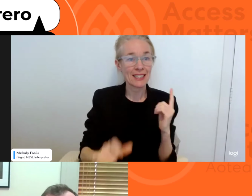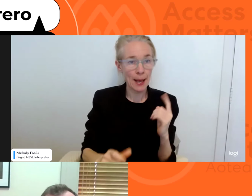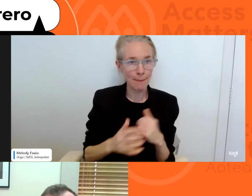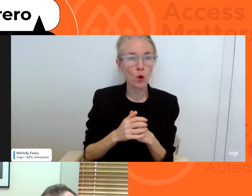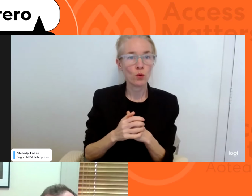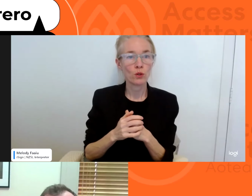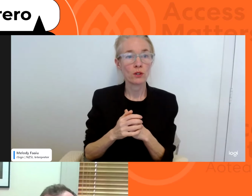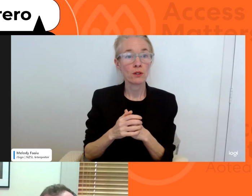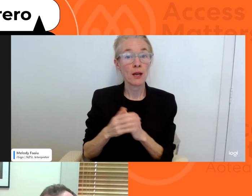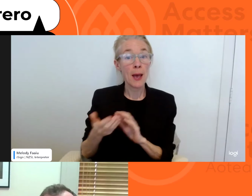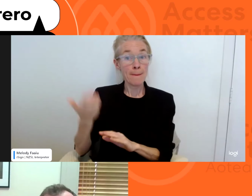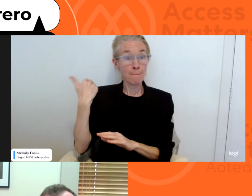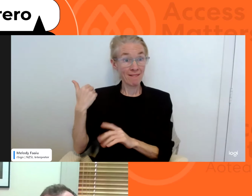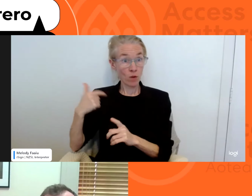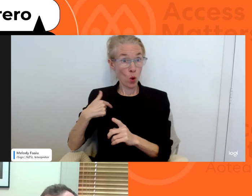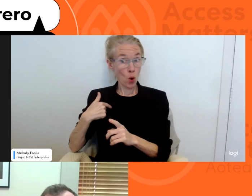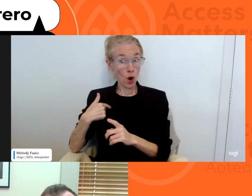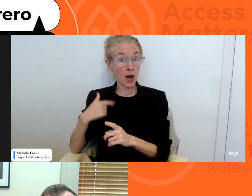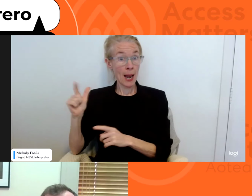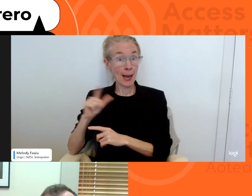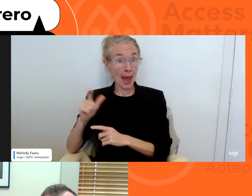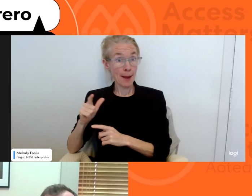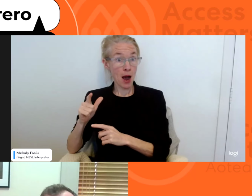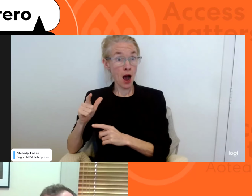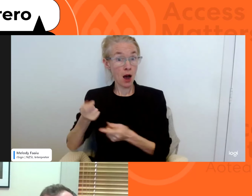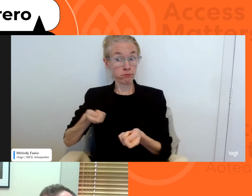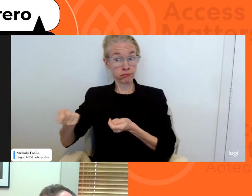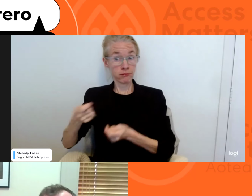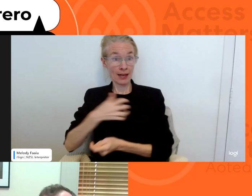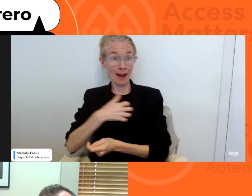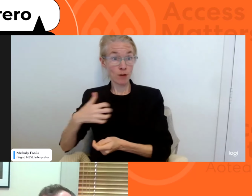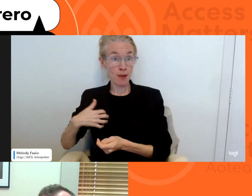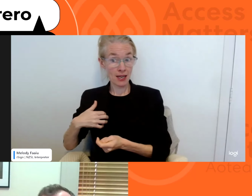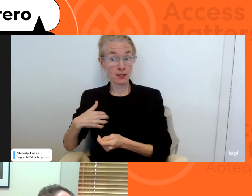government and established Whaikaha, the Ministry of Disabled People,